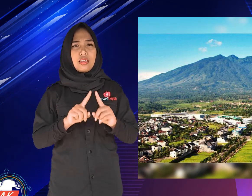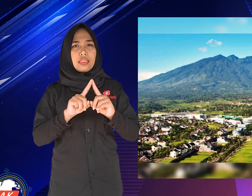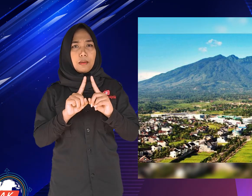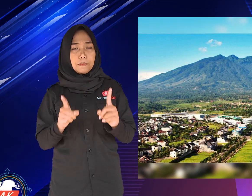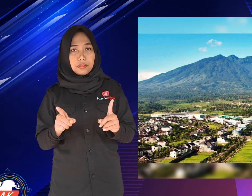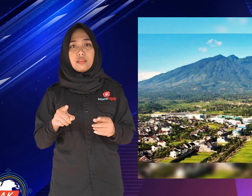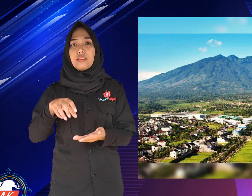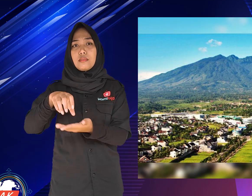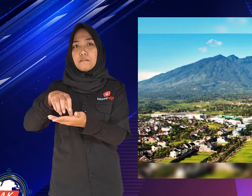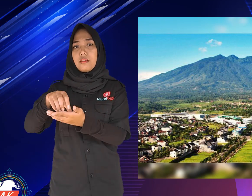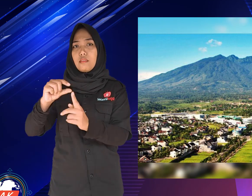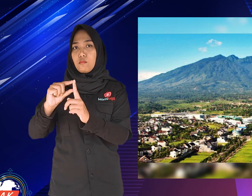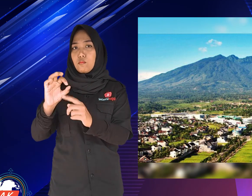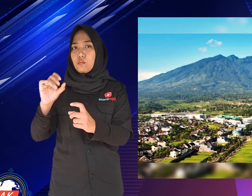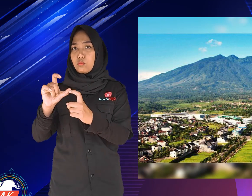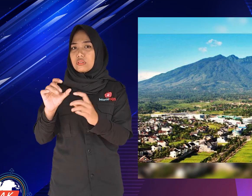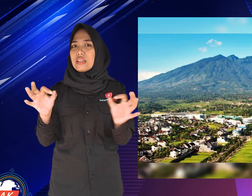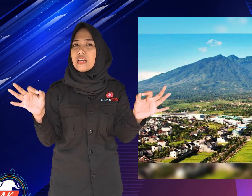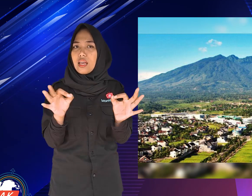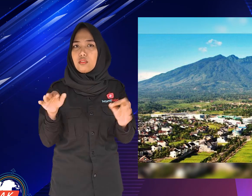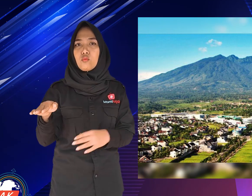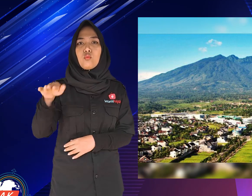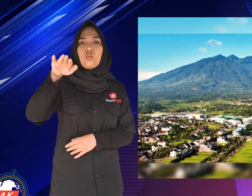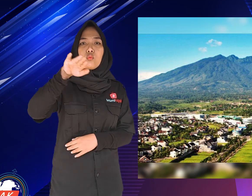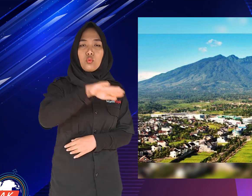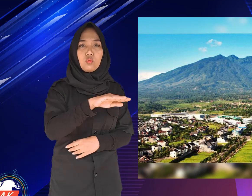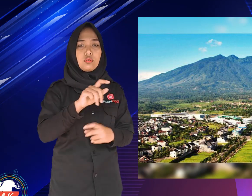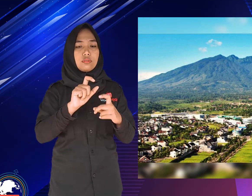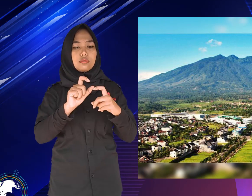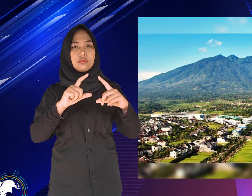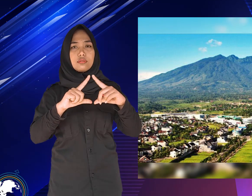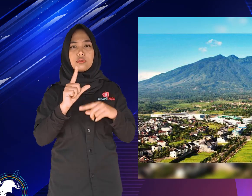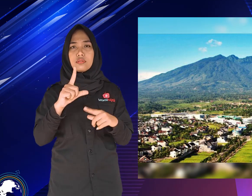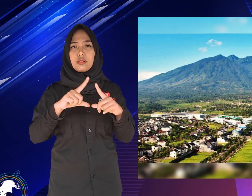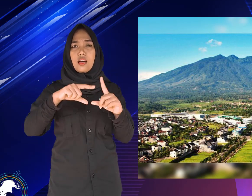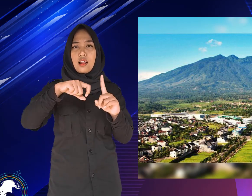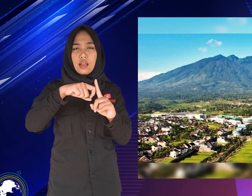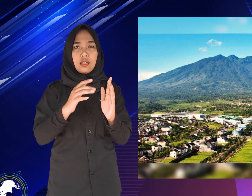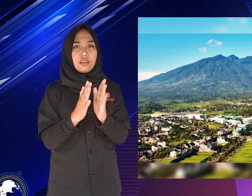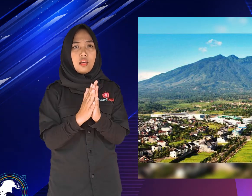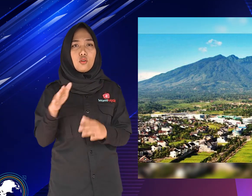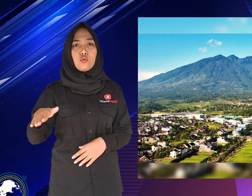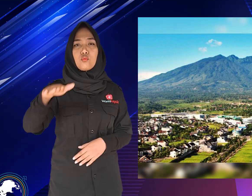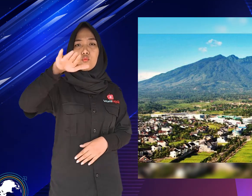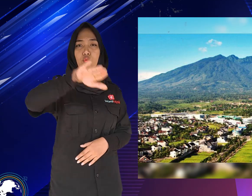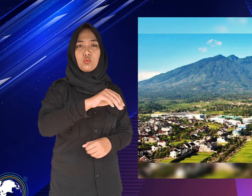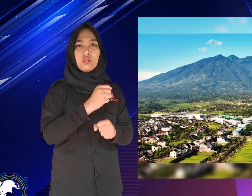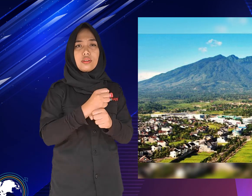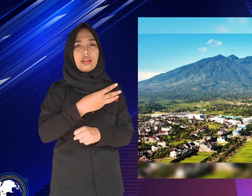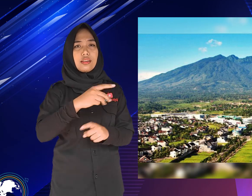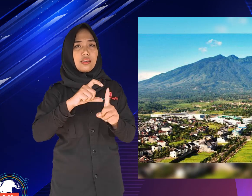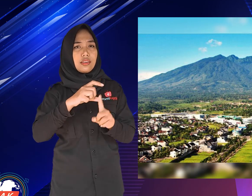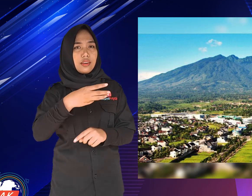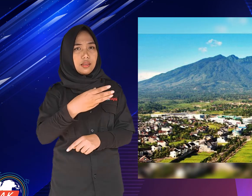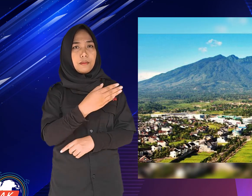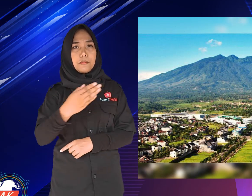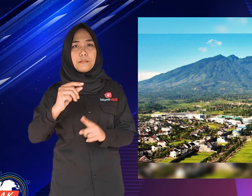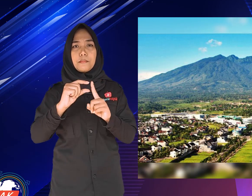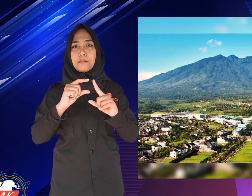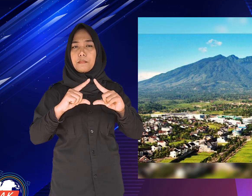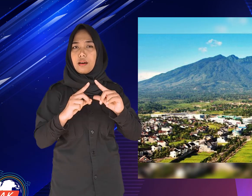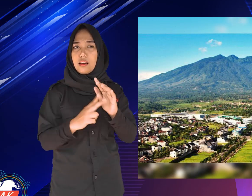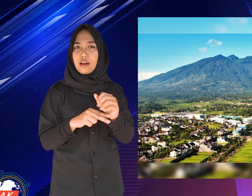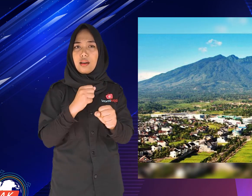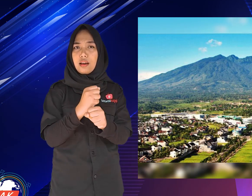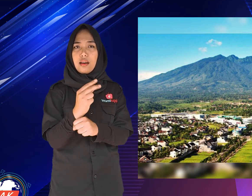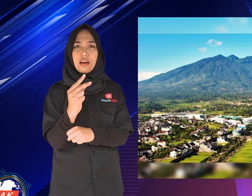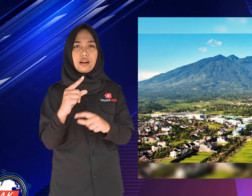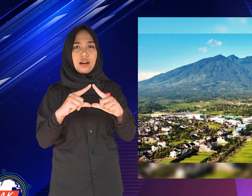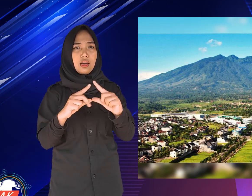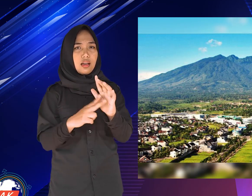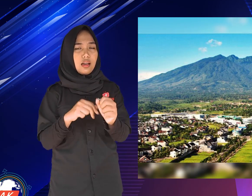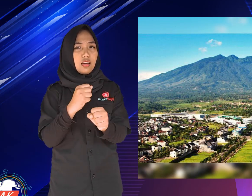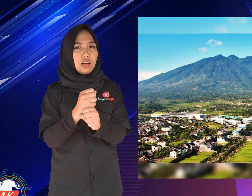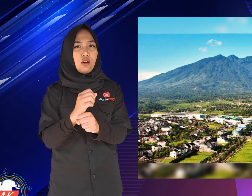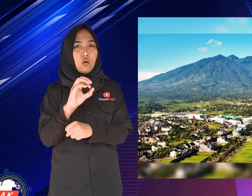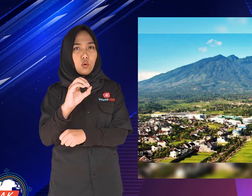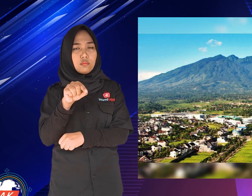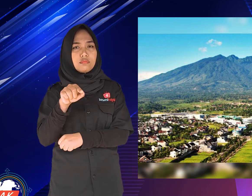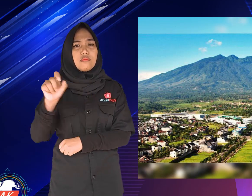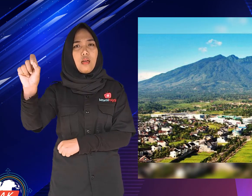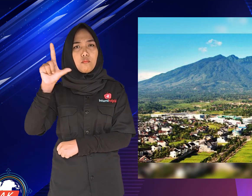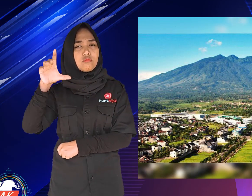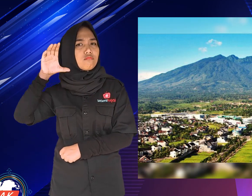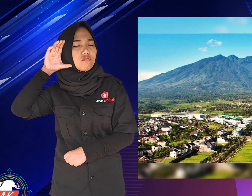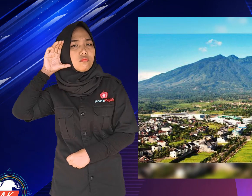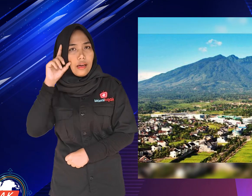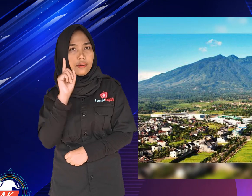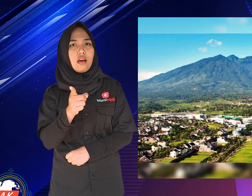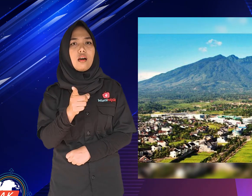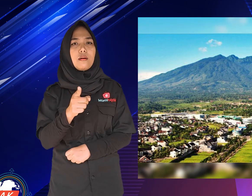But, the post is near Mount Salak and Mount Gede Pangrango report the boom loud sound,